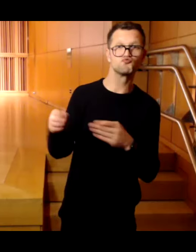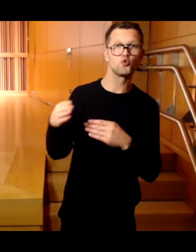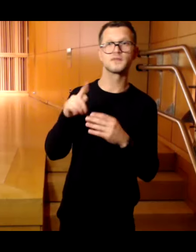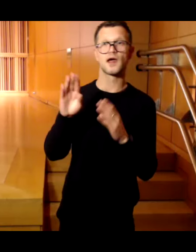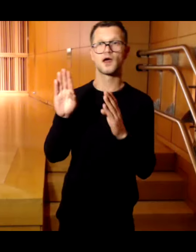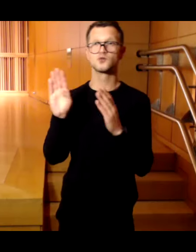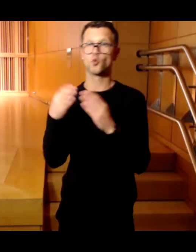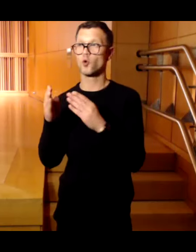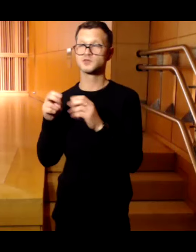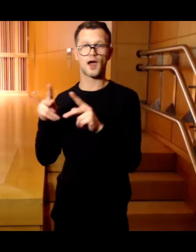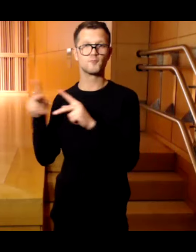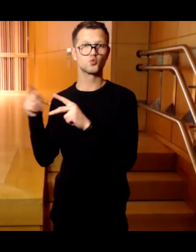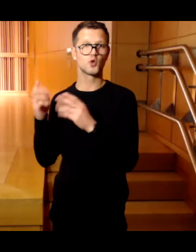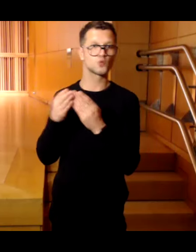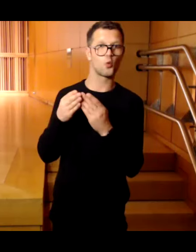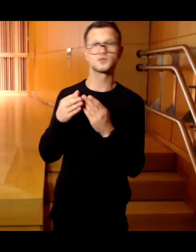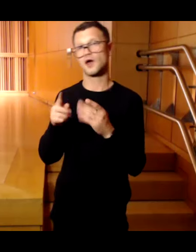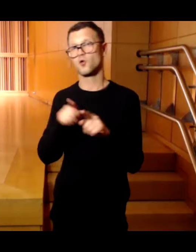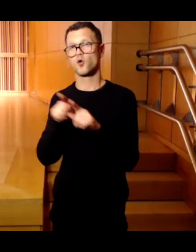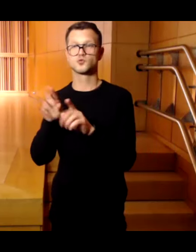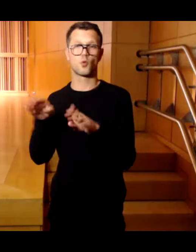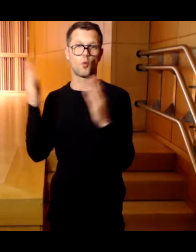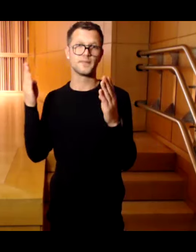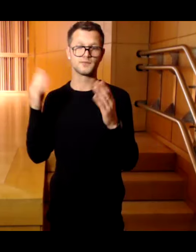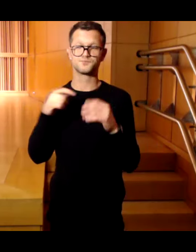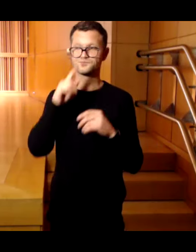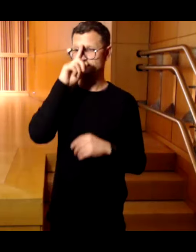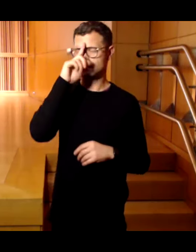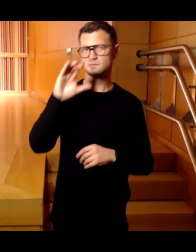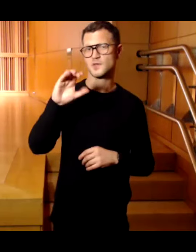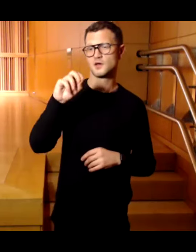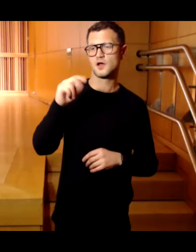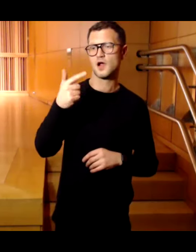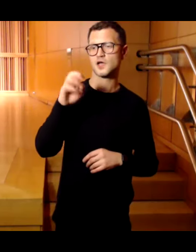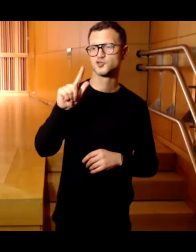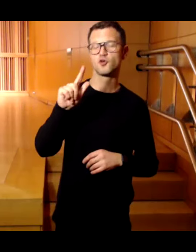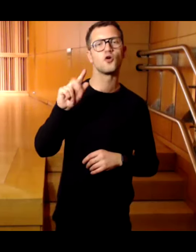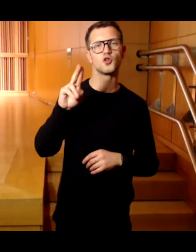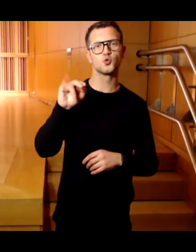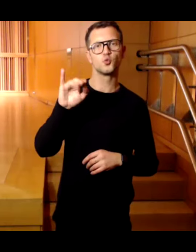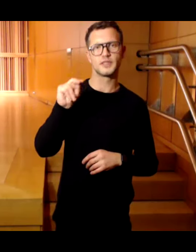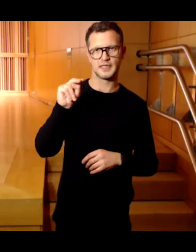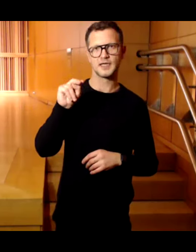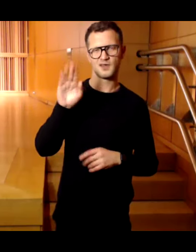Robert's first book, Conjugal Union, published in the same year as Munoz's Disidentifications.